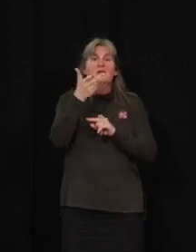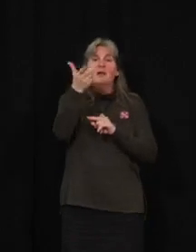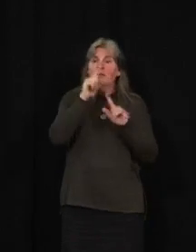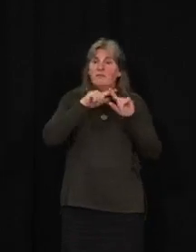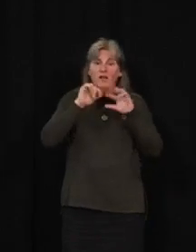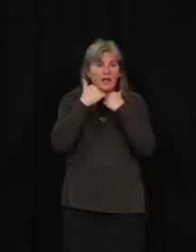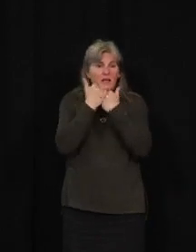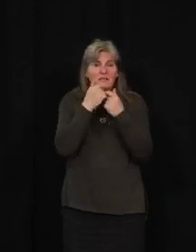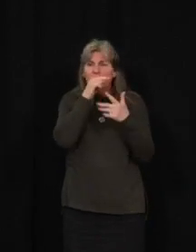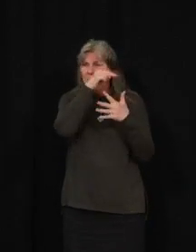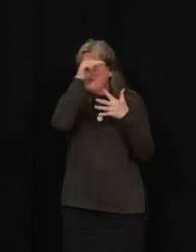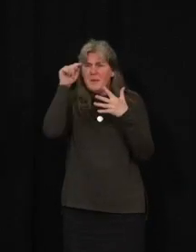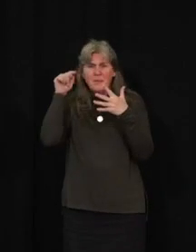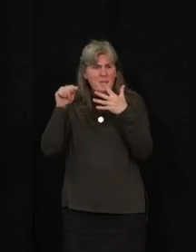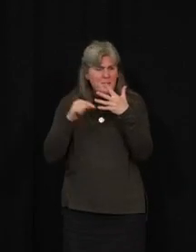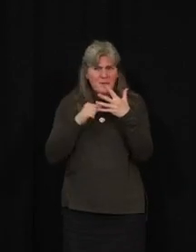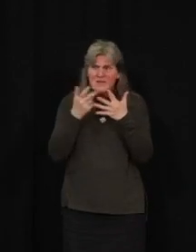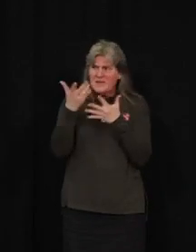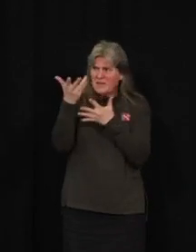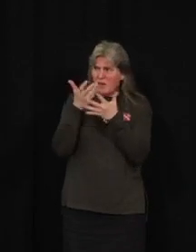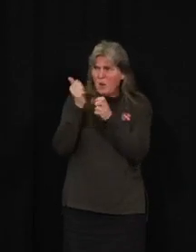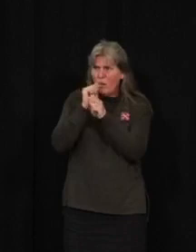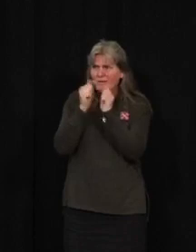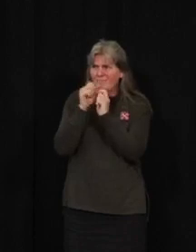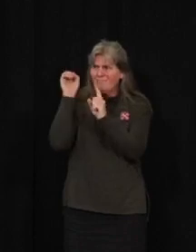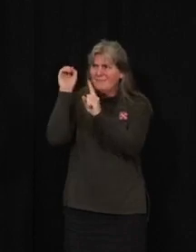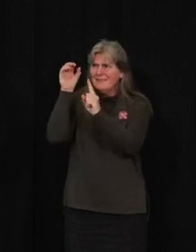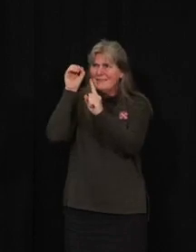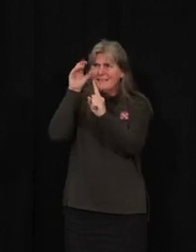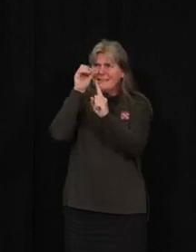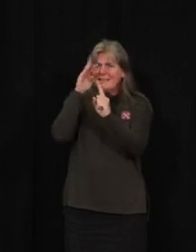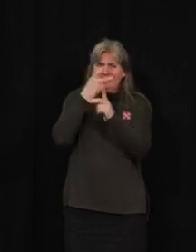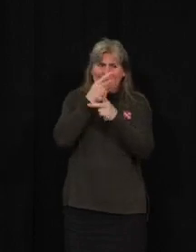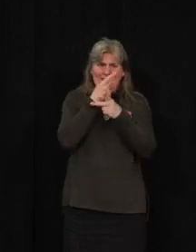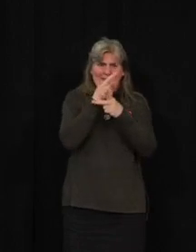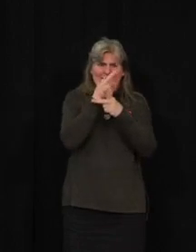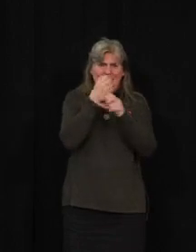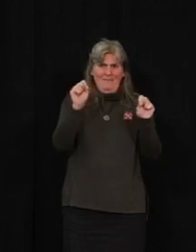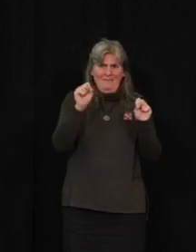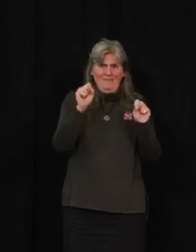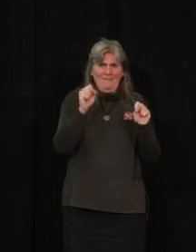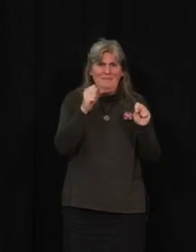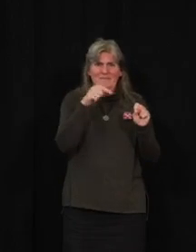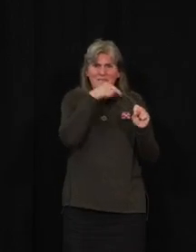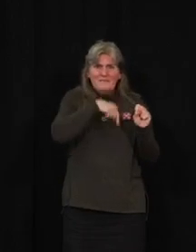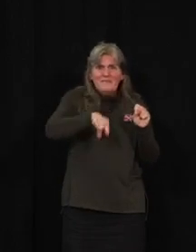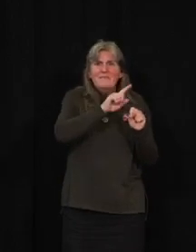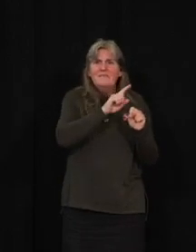word out about the use of-- if